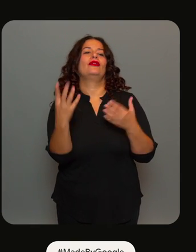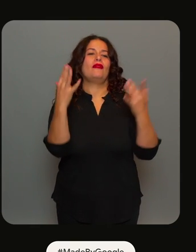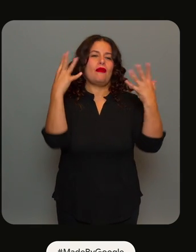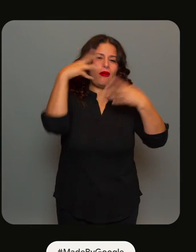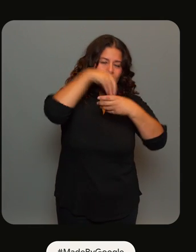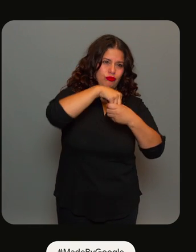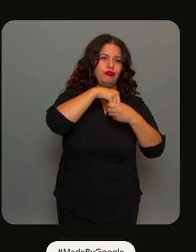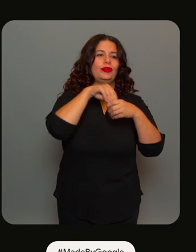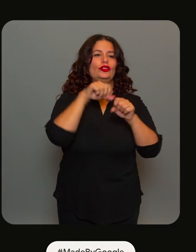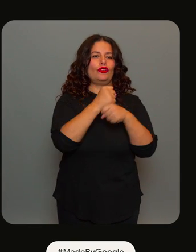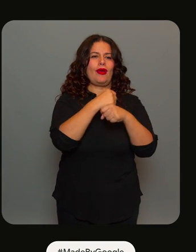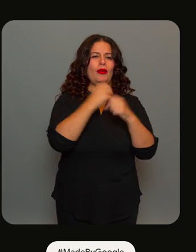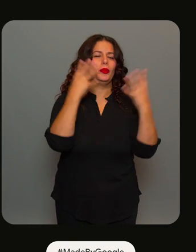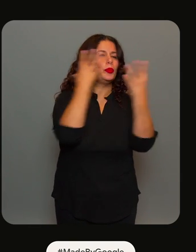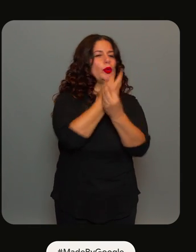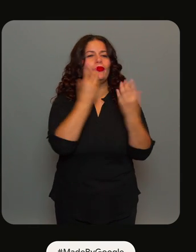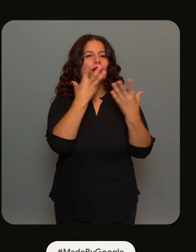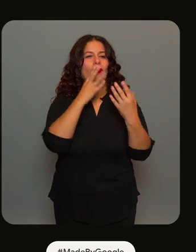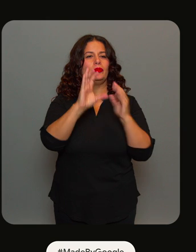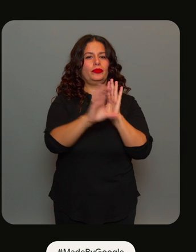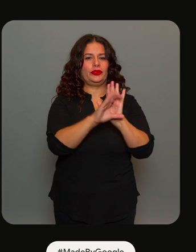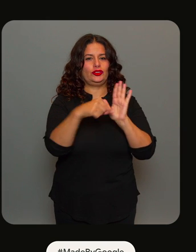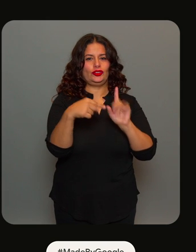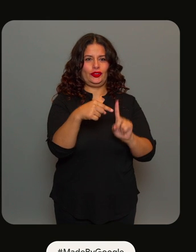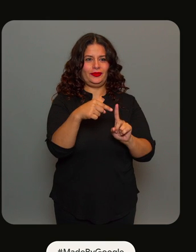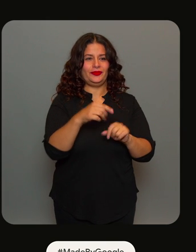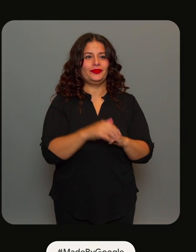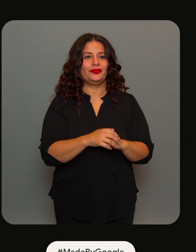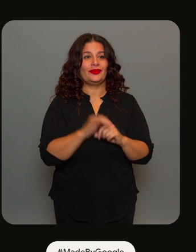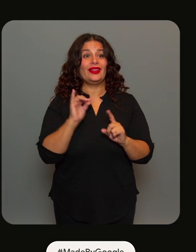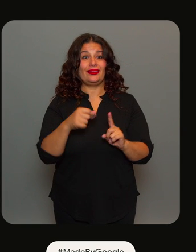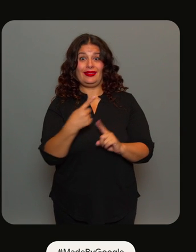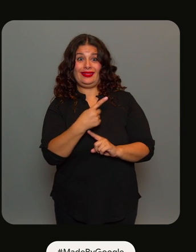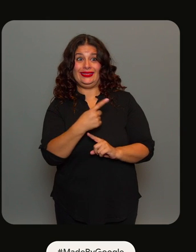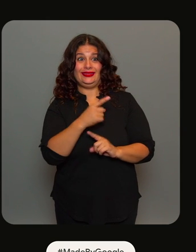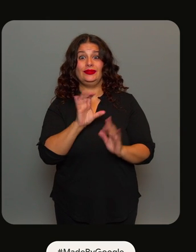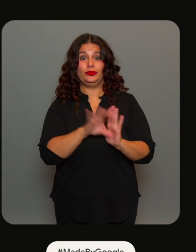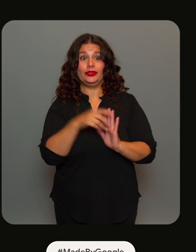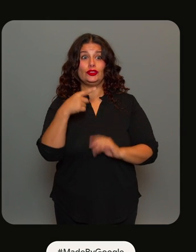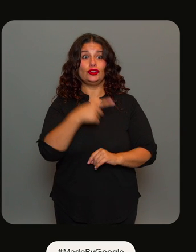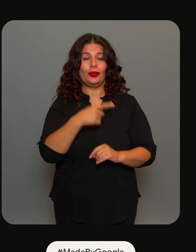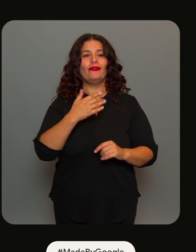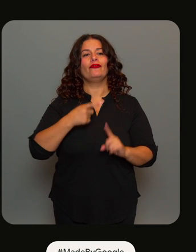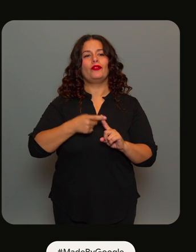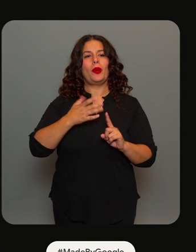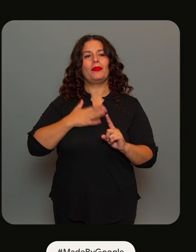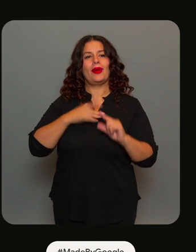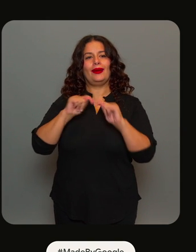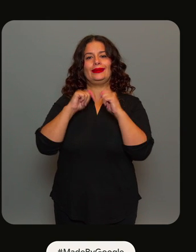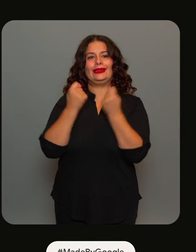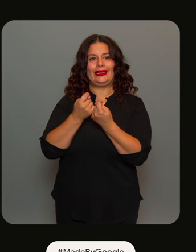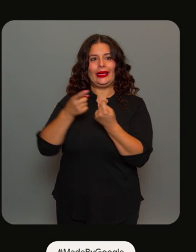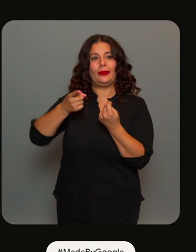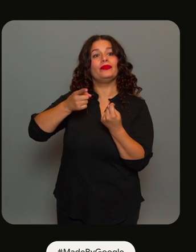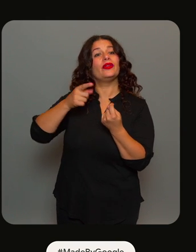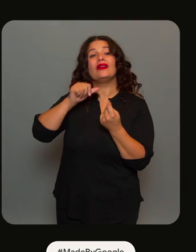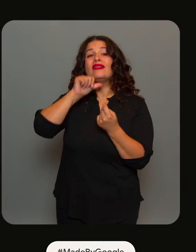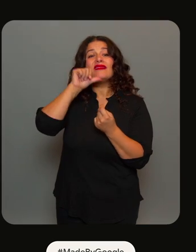across any magnification. This shot came from someone at our Tensor team who's not even a professional photographer.